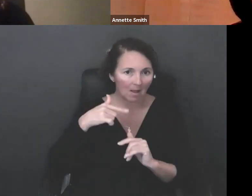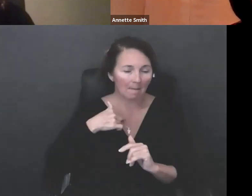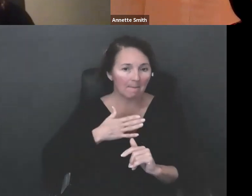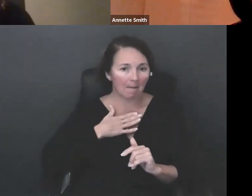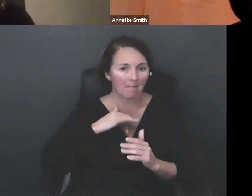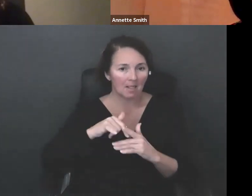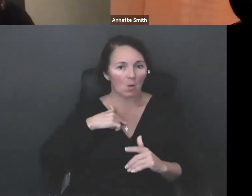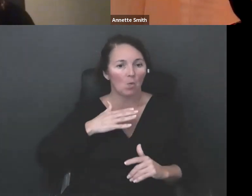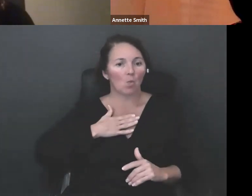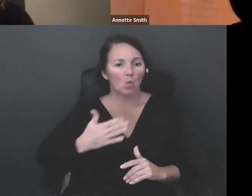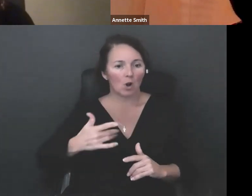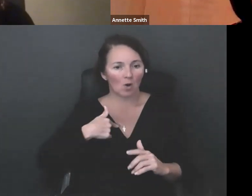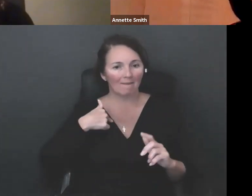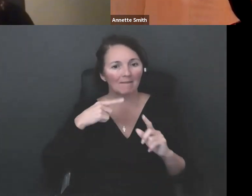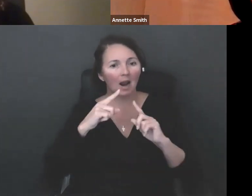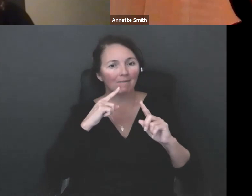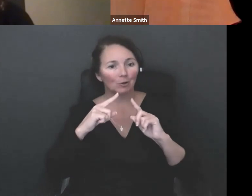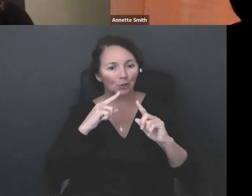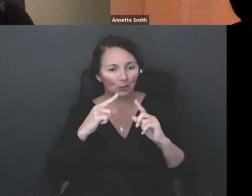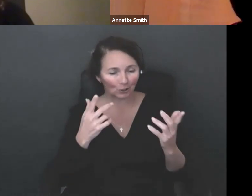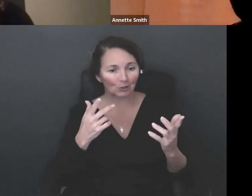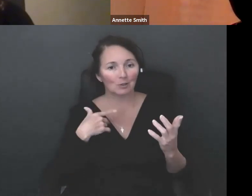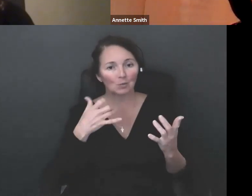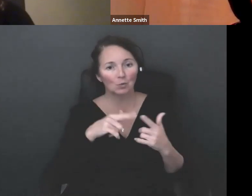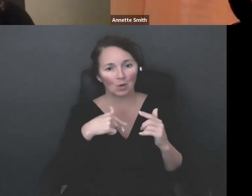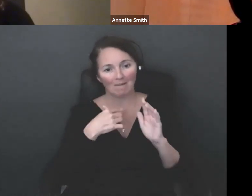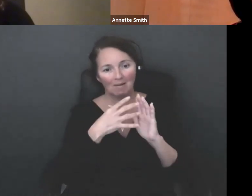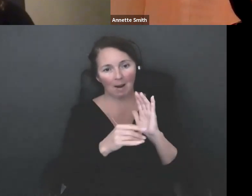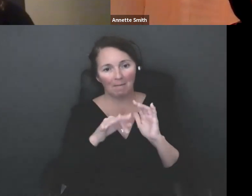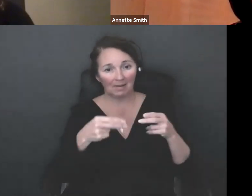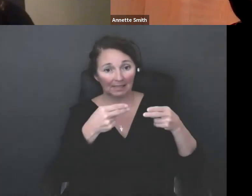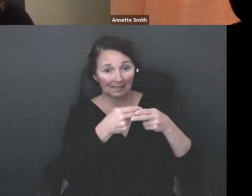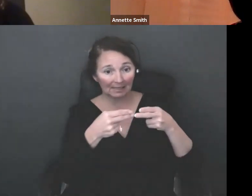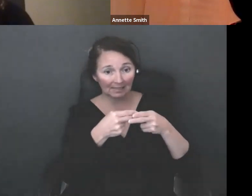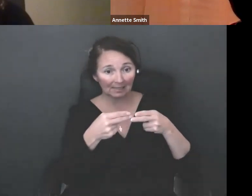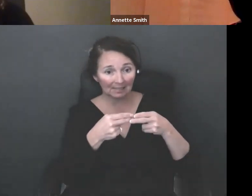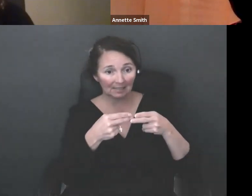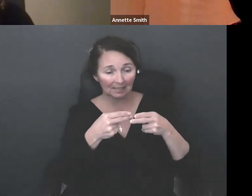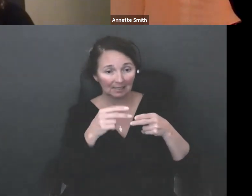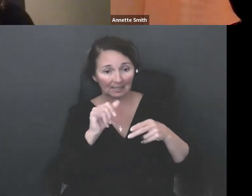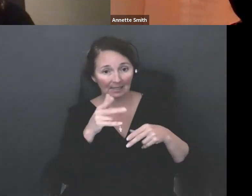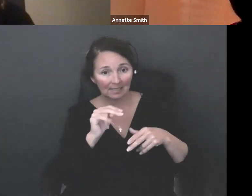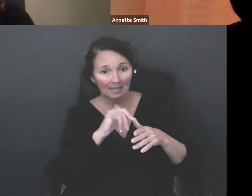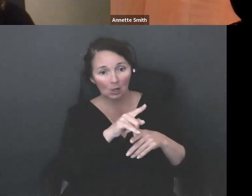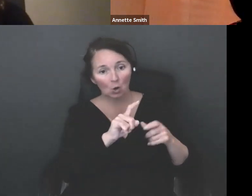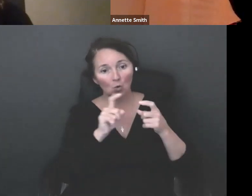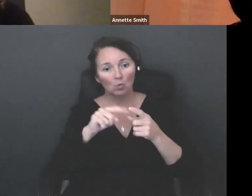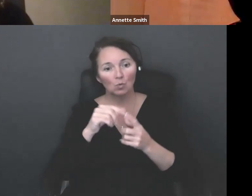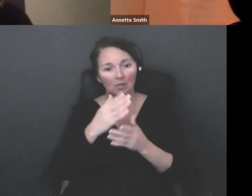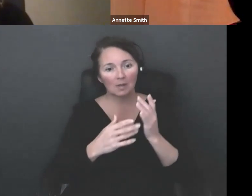you. Again, Robin says, this is great information, I'm glad we are willing to have this conversation. I would